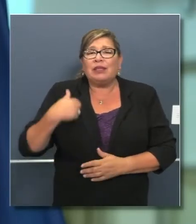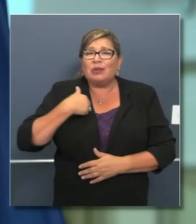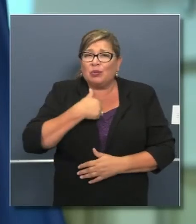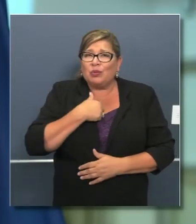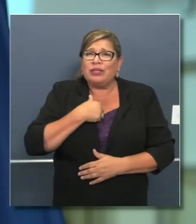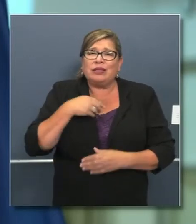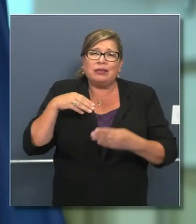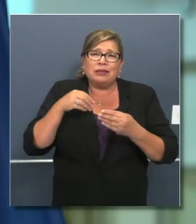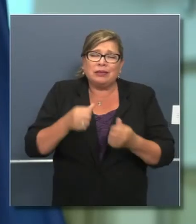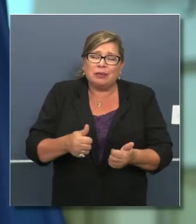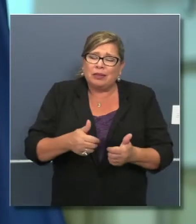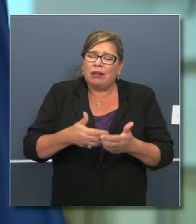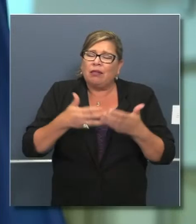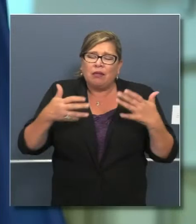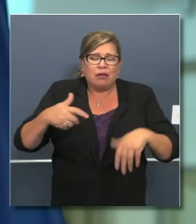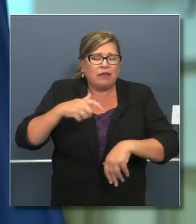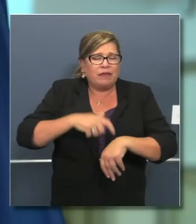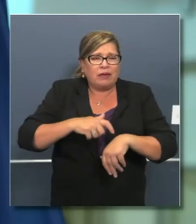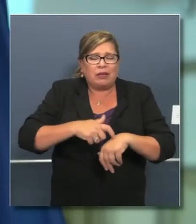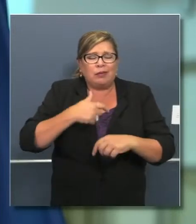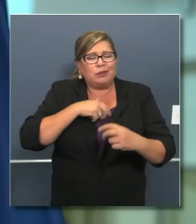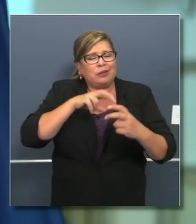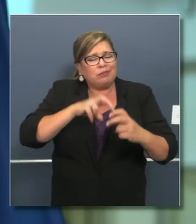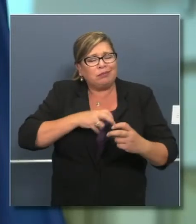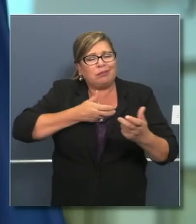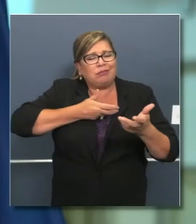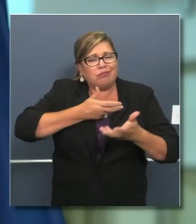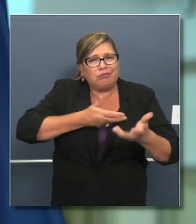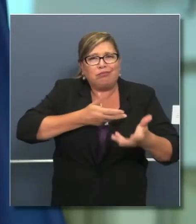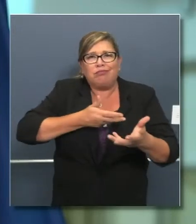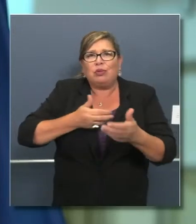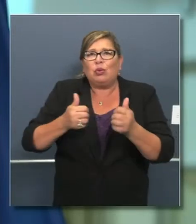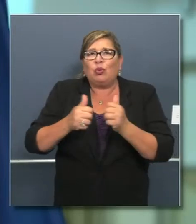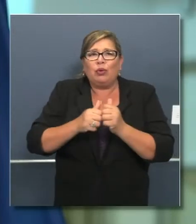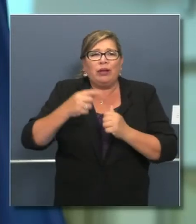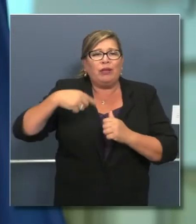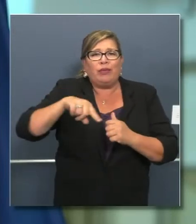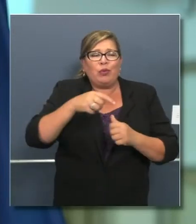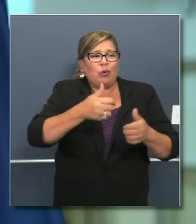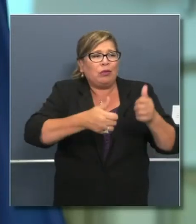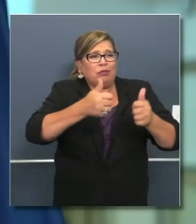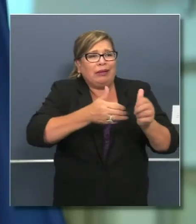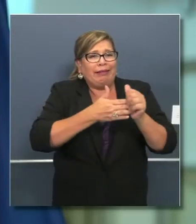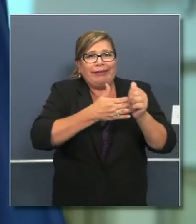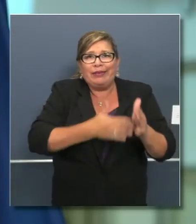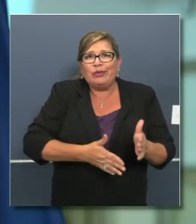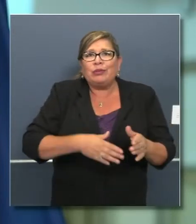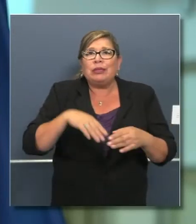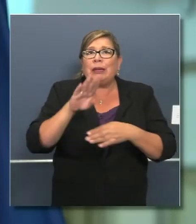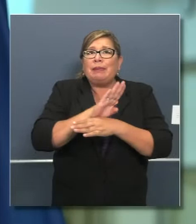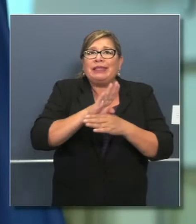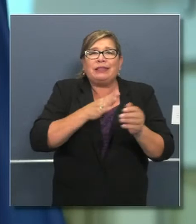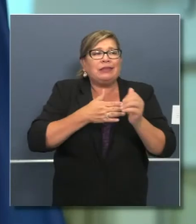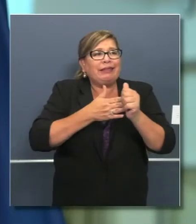health officers working with industry leaders looking at best practices around the globe to